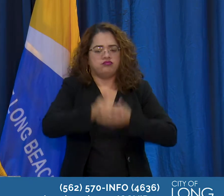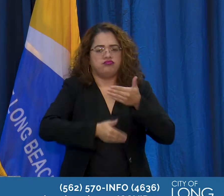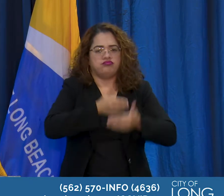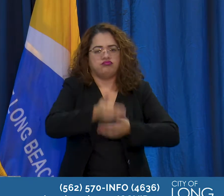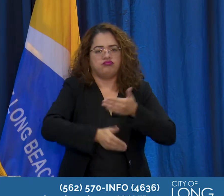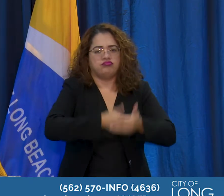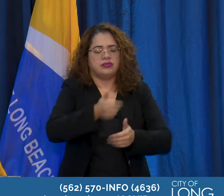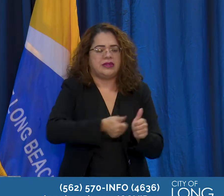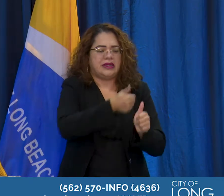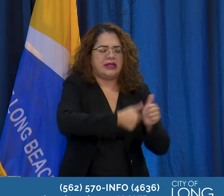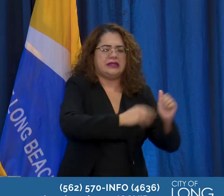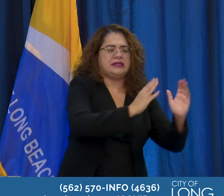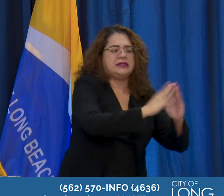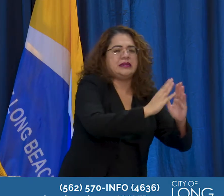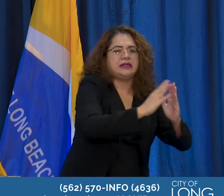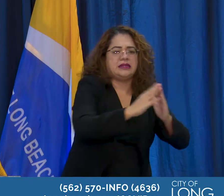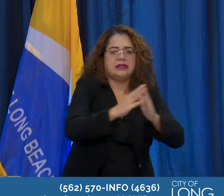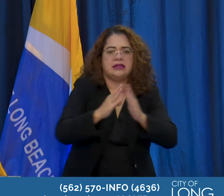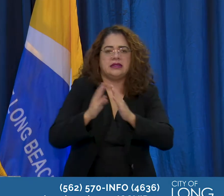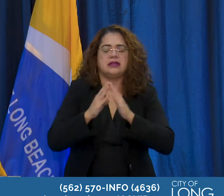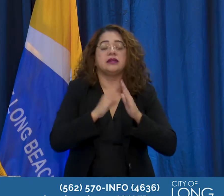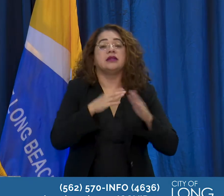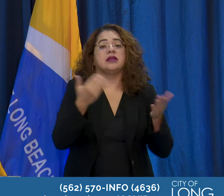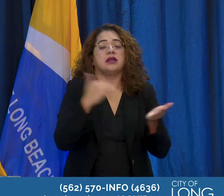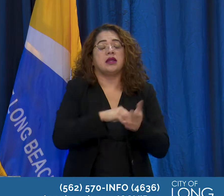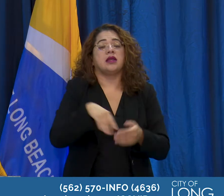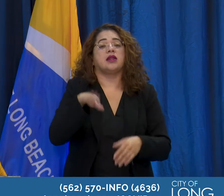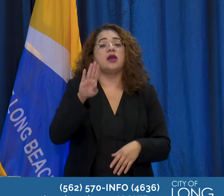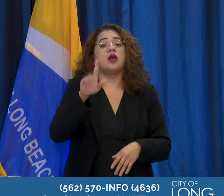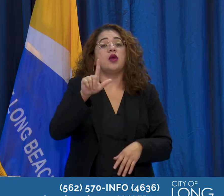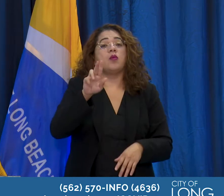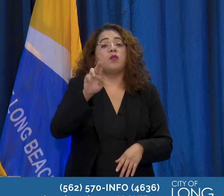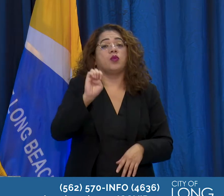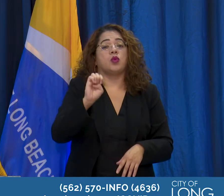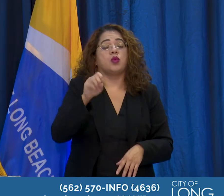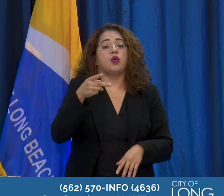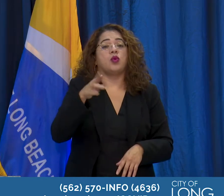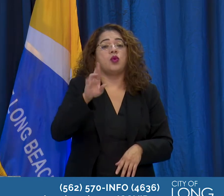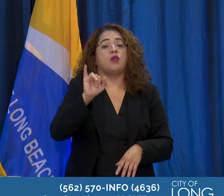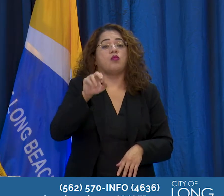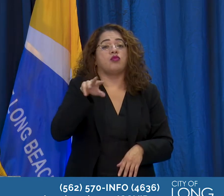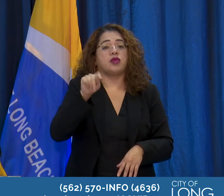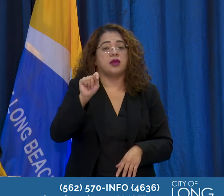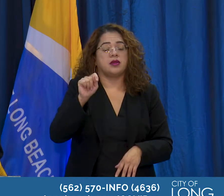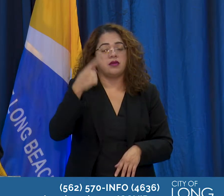It's this blueprint for a safer economy, color coded system that we've been talking about now for a couple of weeks.